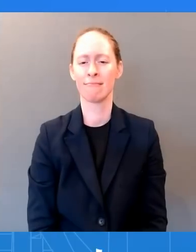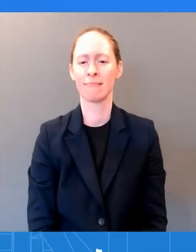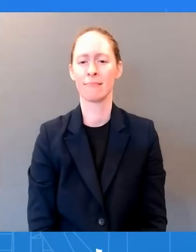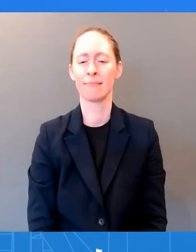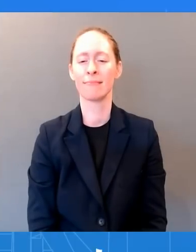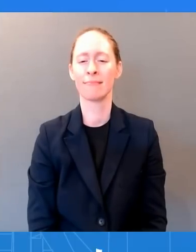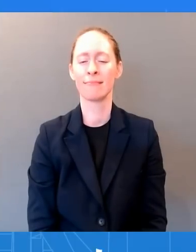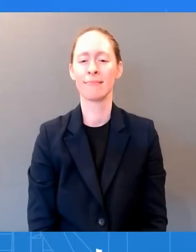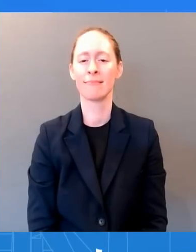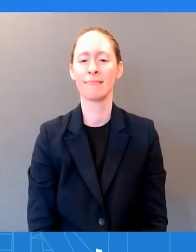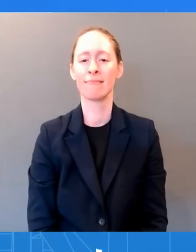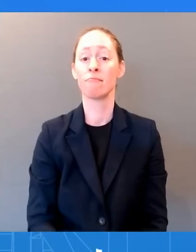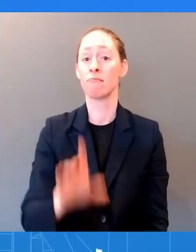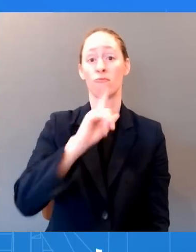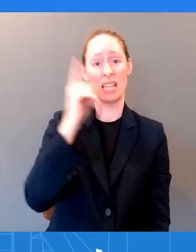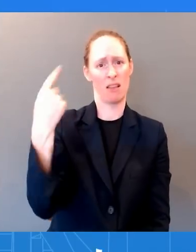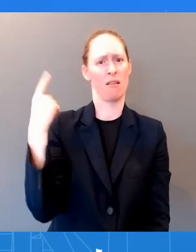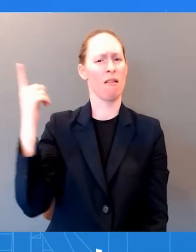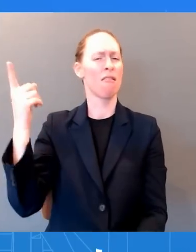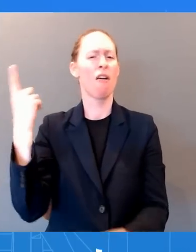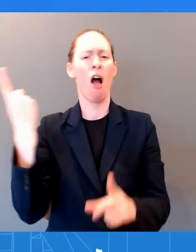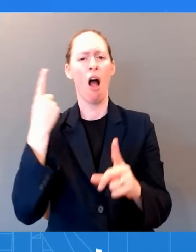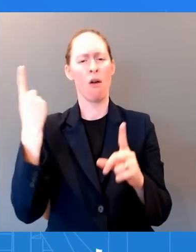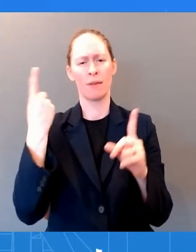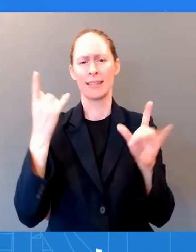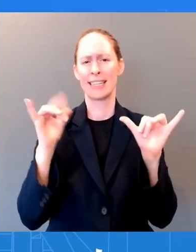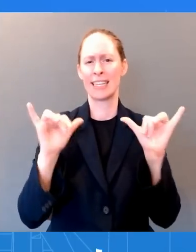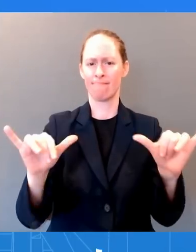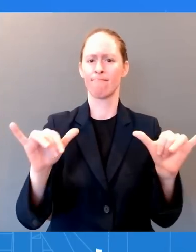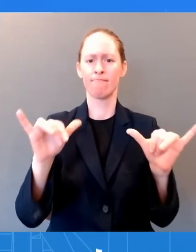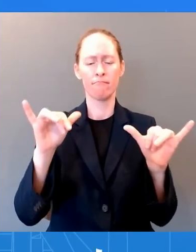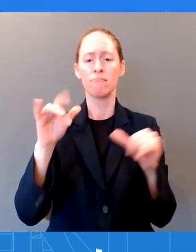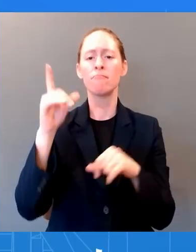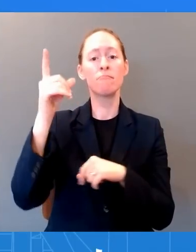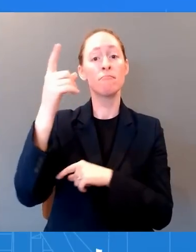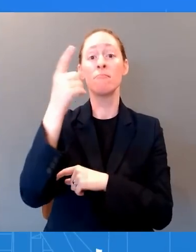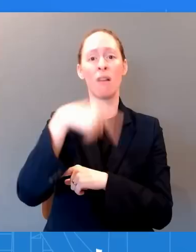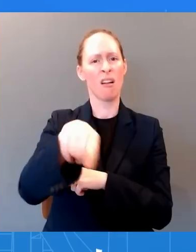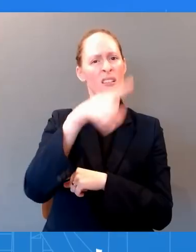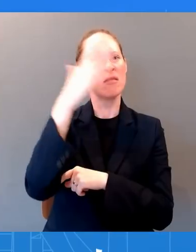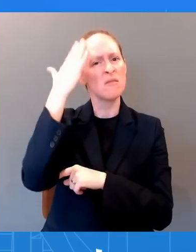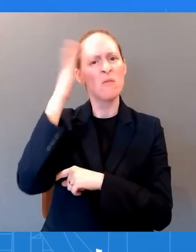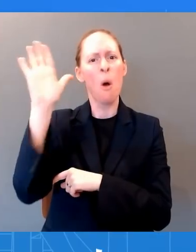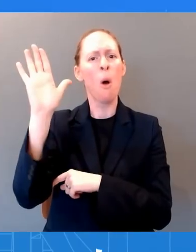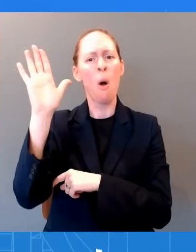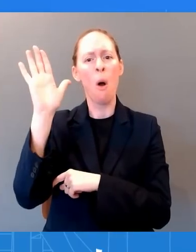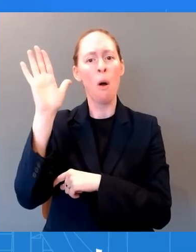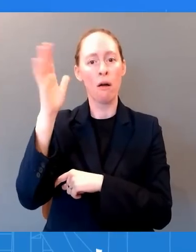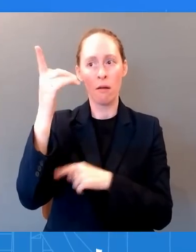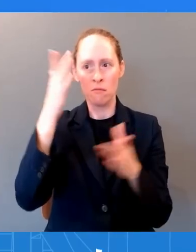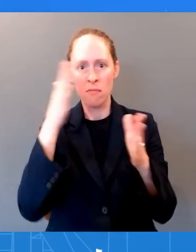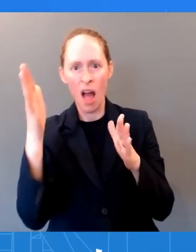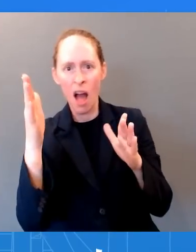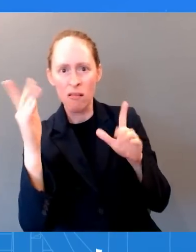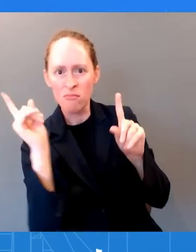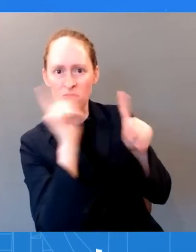the President was not briefed in advance of this Justice Department's recent actions. We have not been involved in this matter